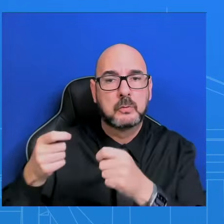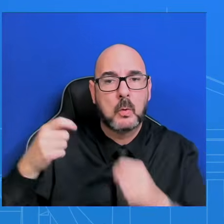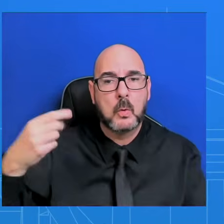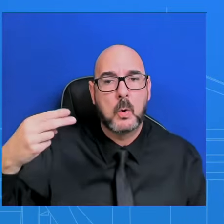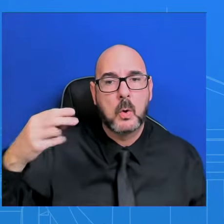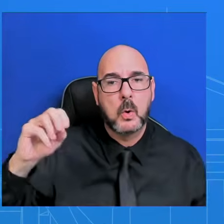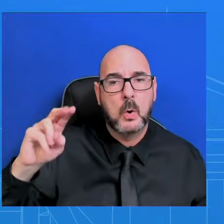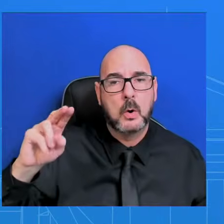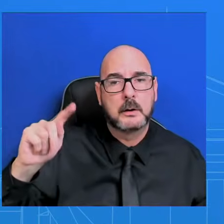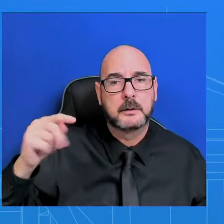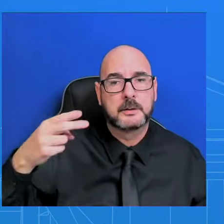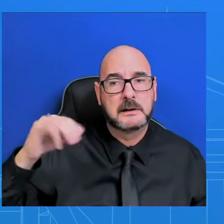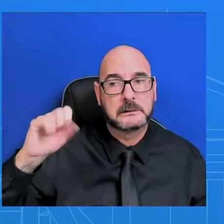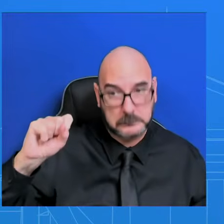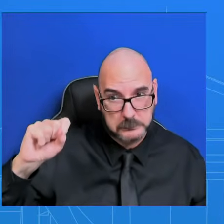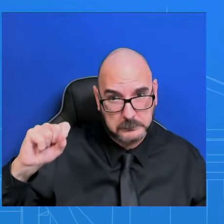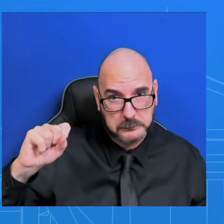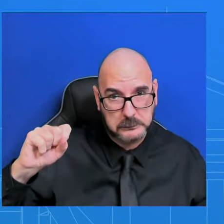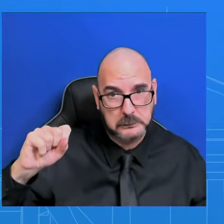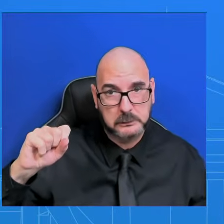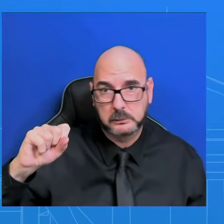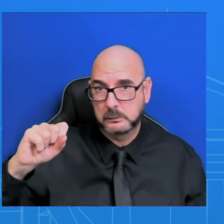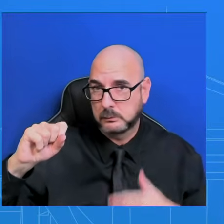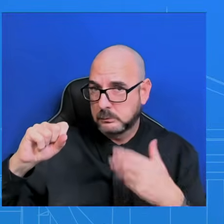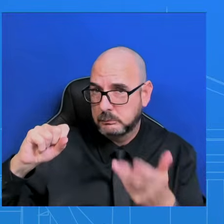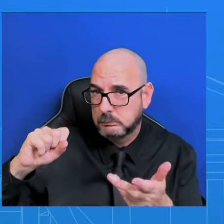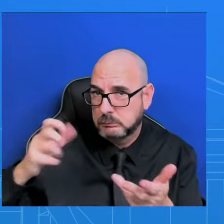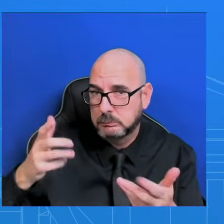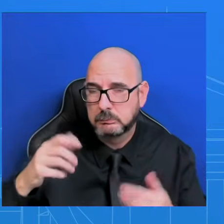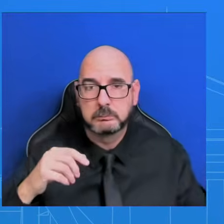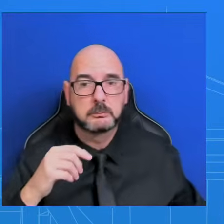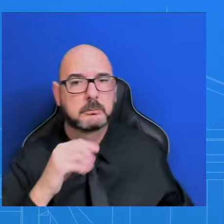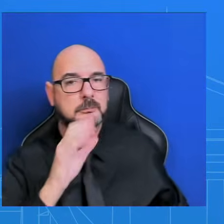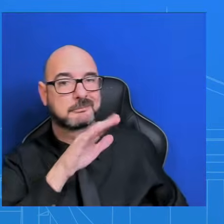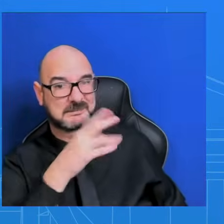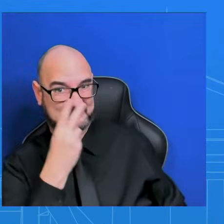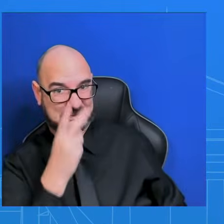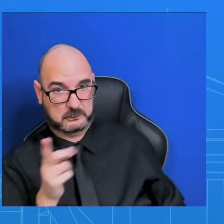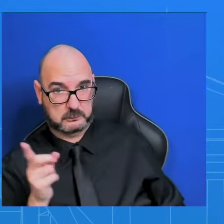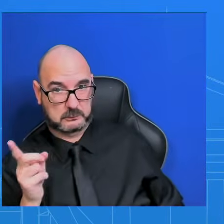it's pretty self-evident. They continue to have offensive capability and they continue to be willing to use it.